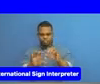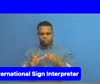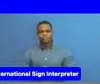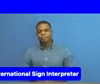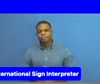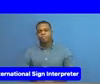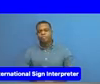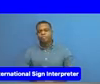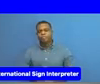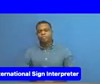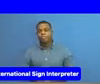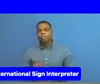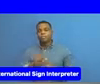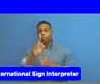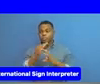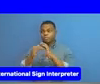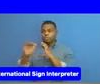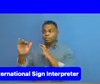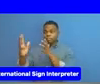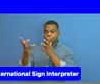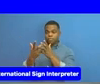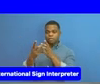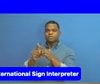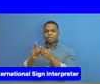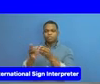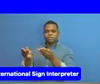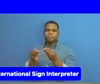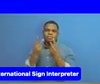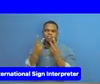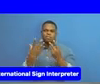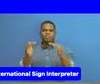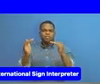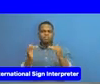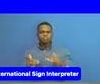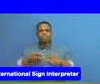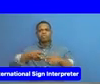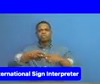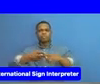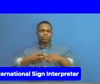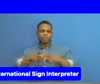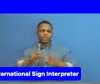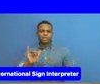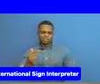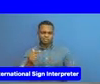Then the toolkit, this is another tool that has been specifically created for Perform Europe. It was developed by IDEA consult